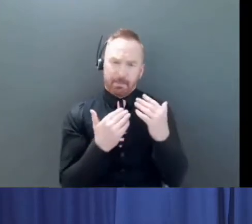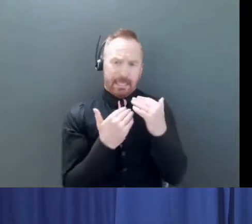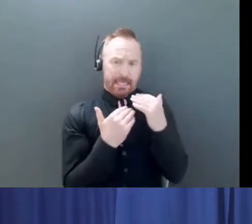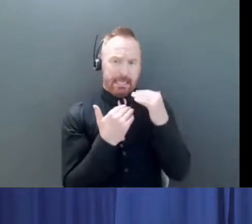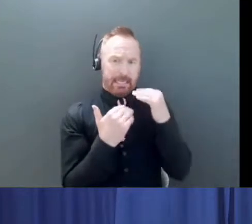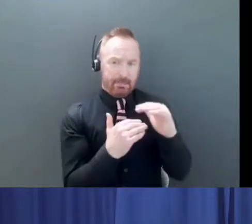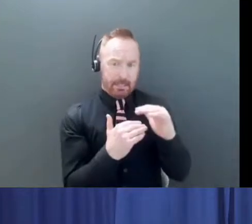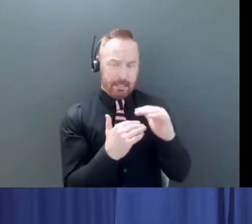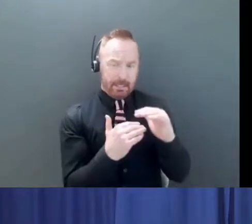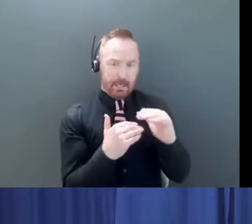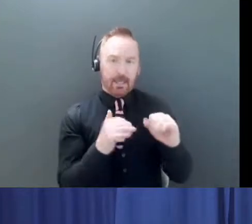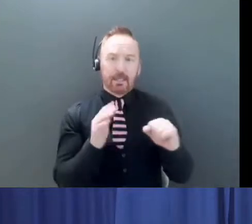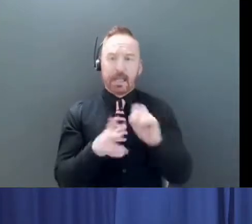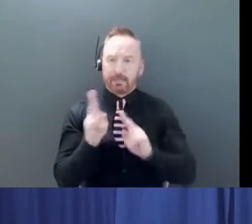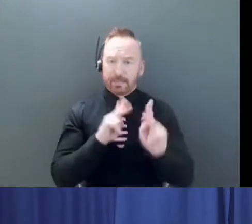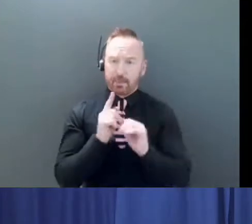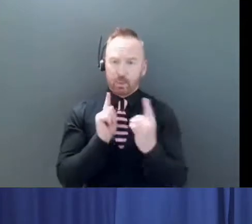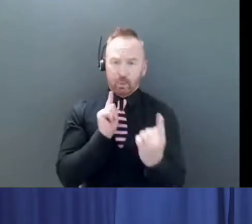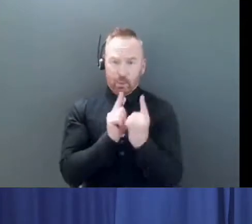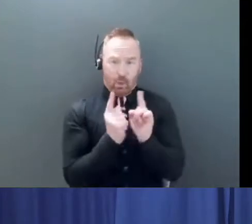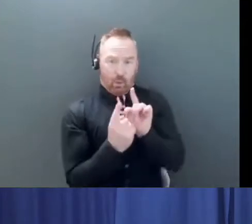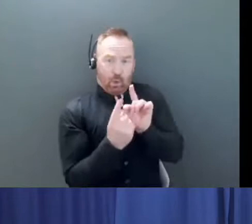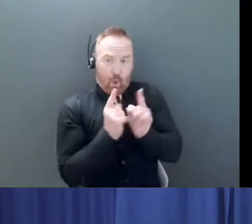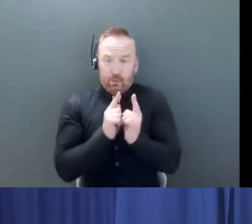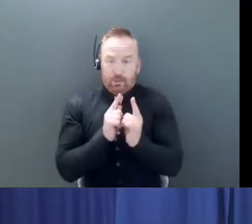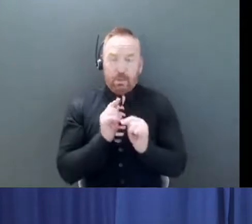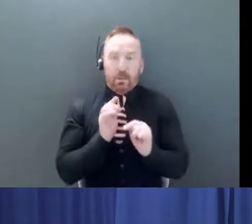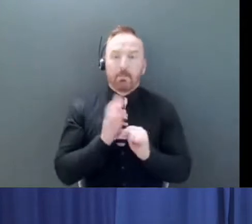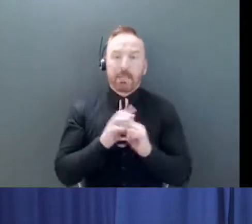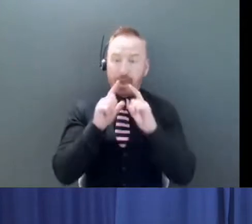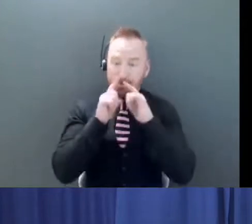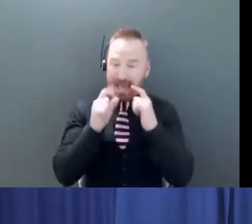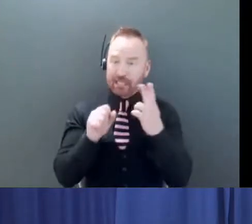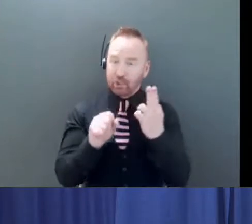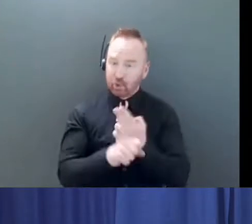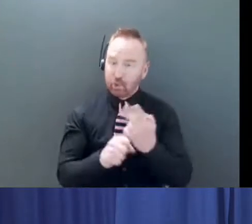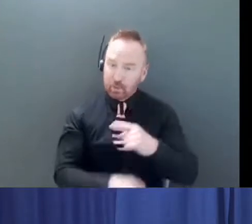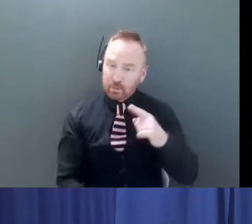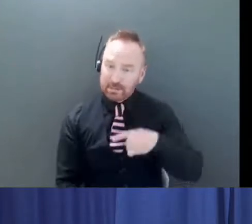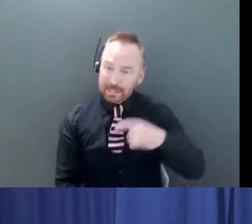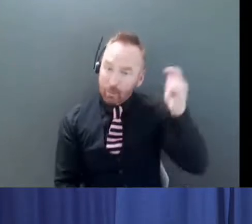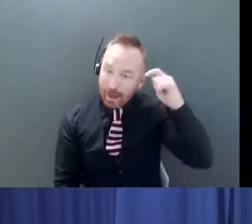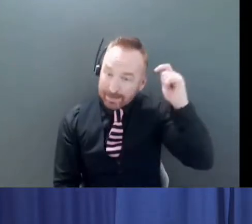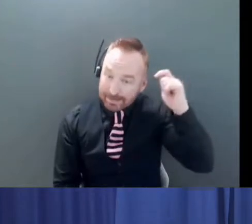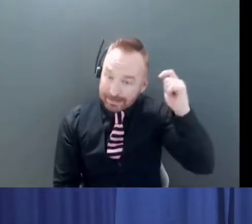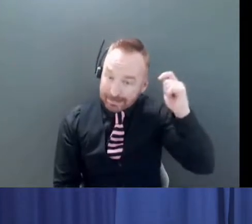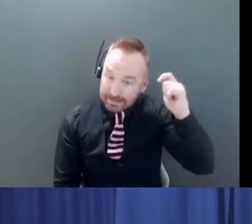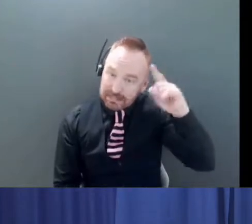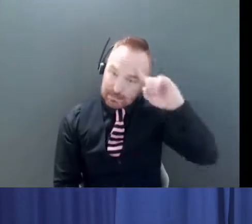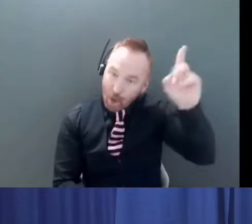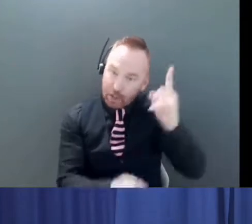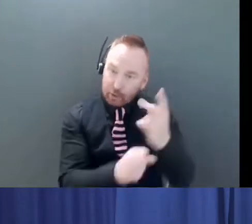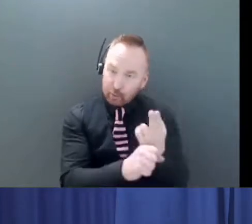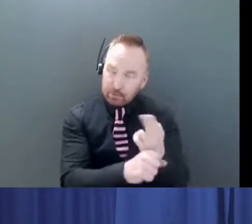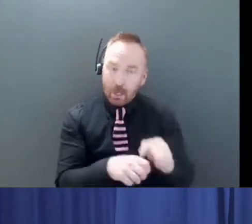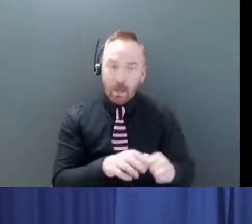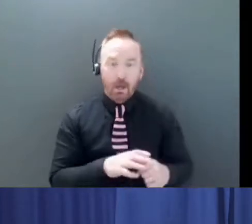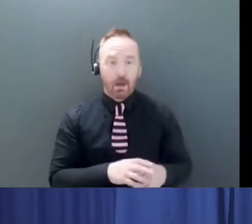to work hard to decrease our pool of susceptible people by increasing vaccination rates.